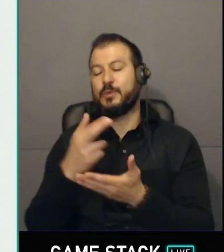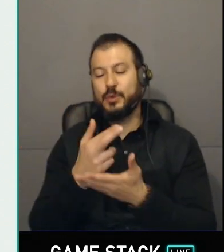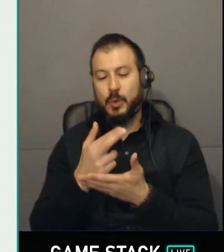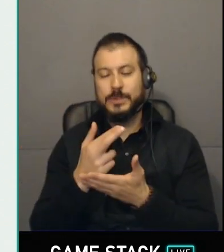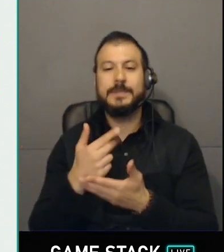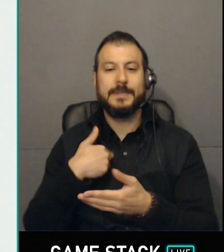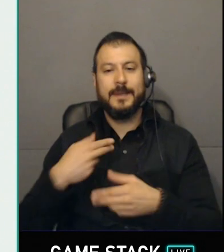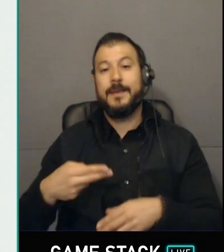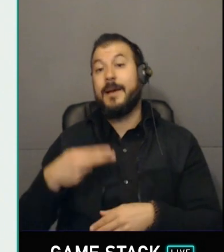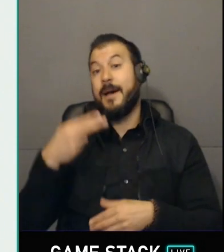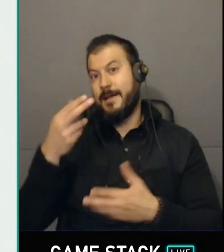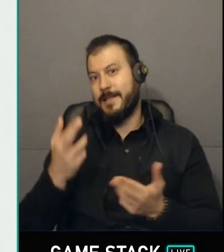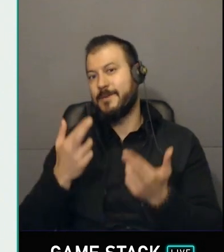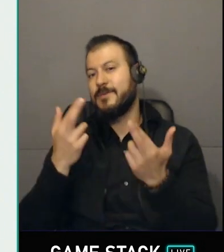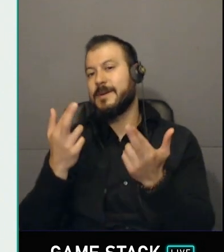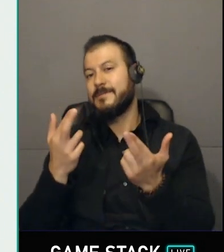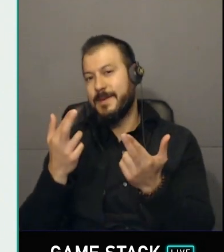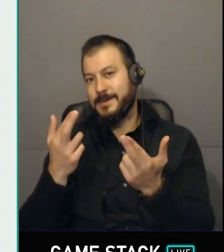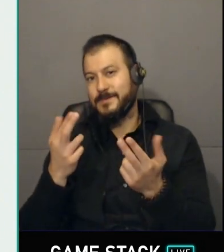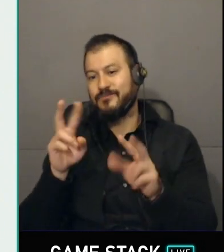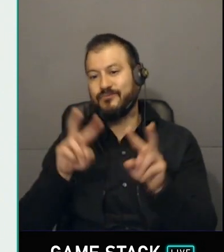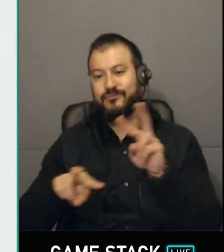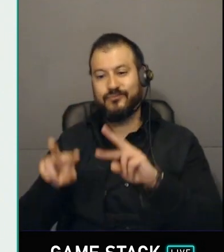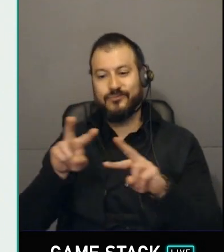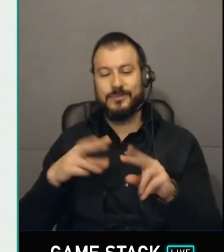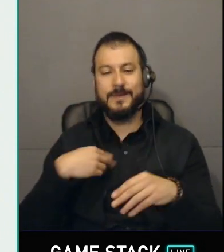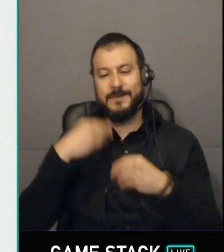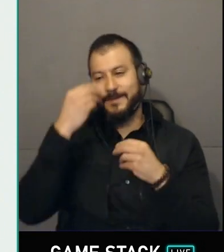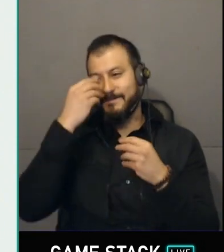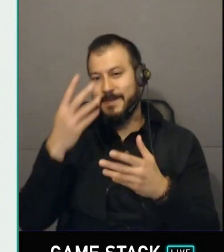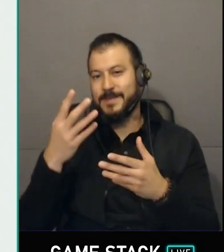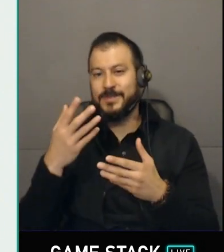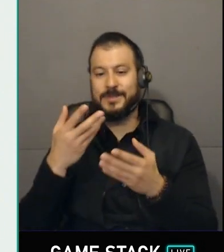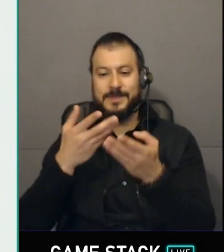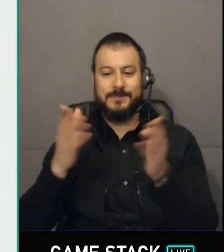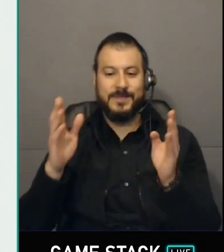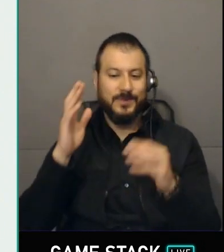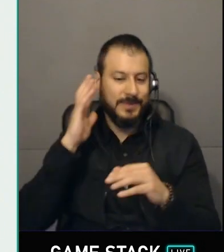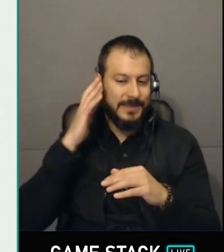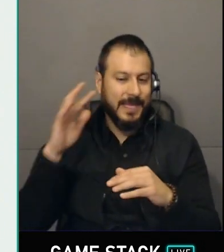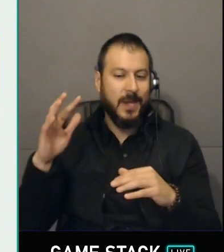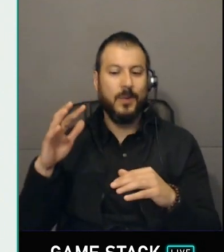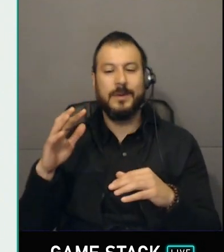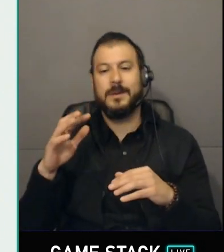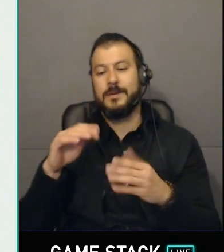looking at. There's information here on spatial sound, on Project